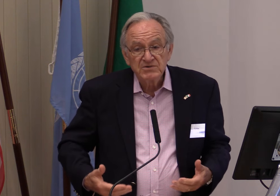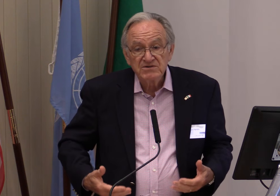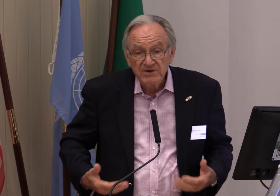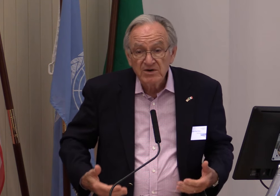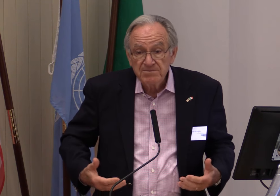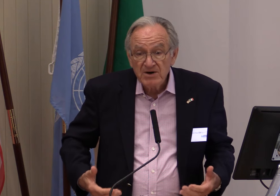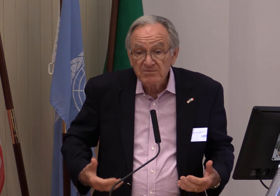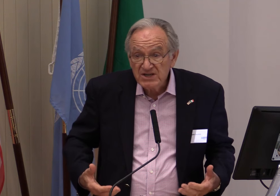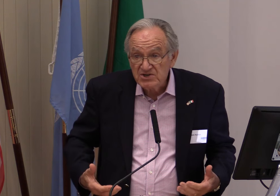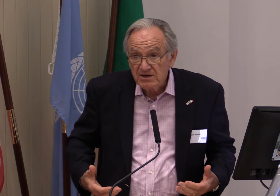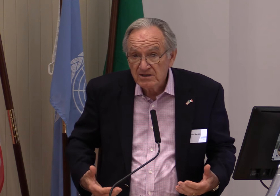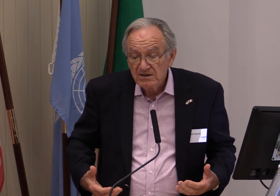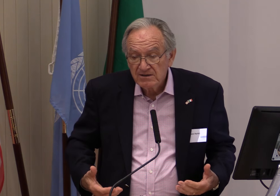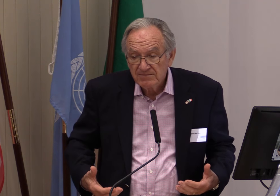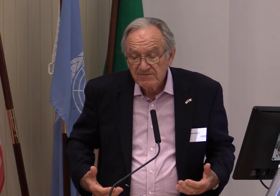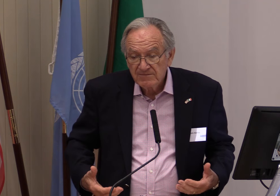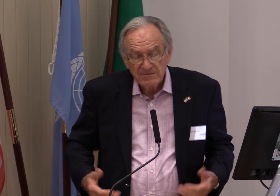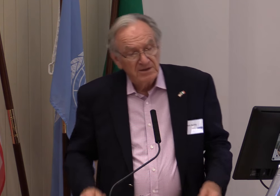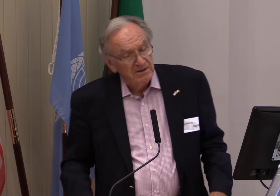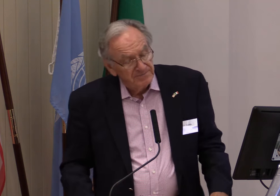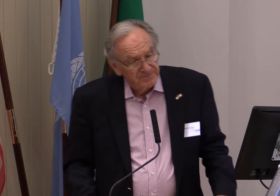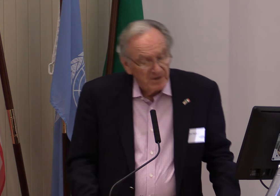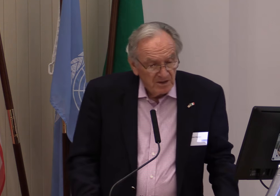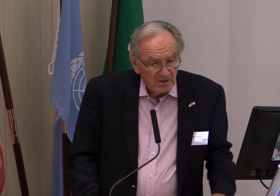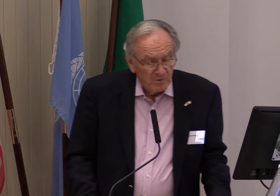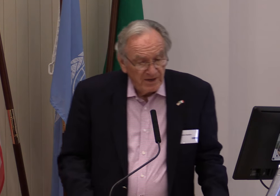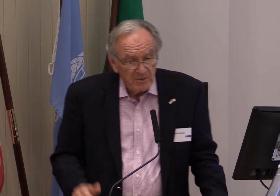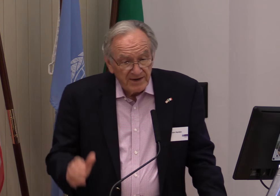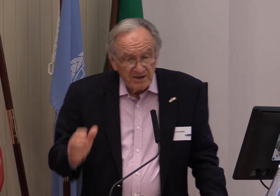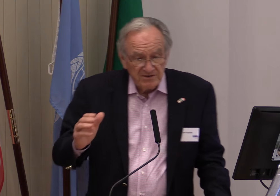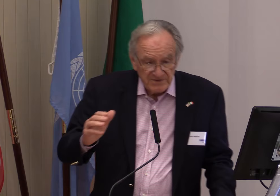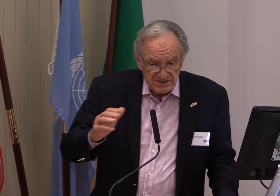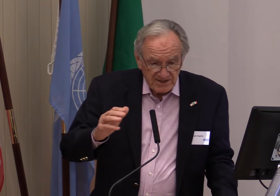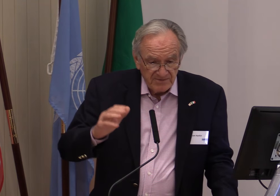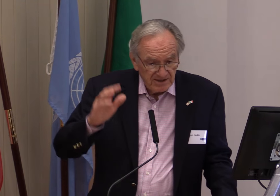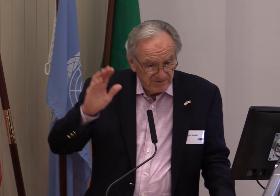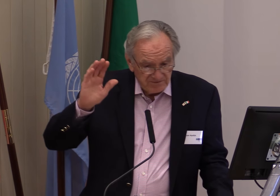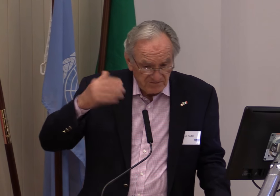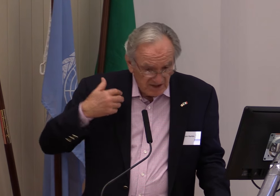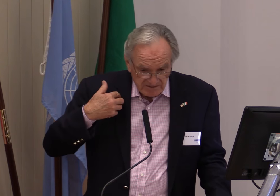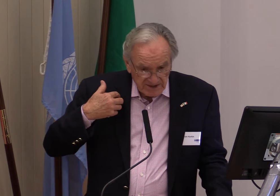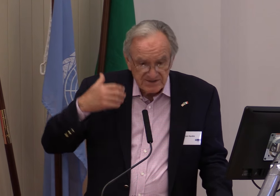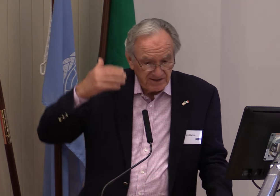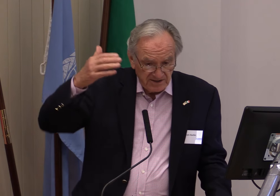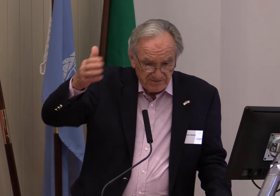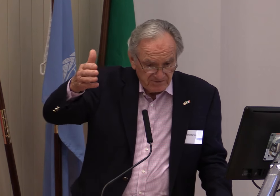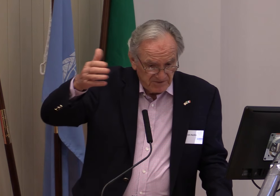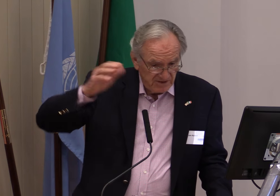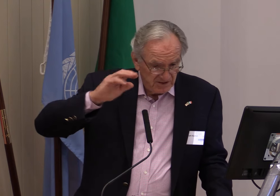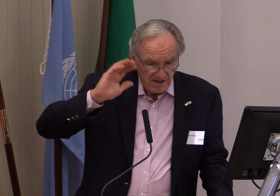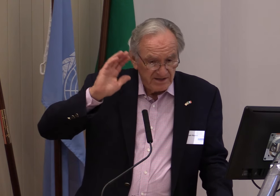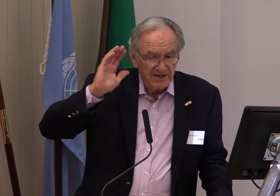severely paraplegic, well I went out to visit him, they lived not in my state, they lived